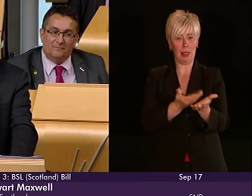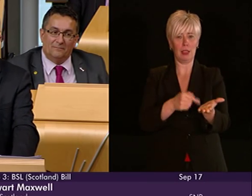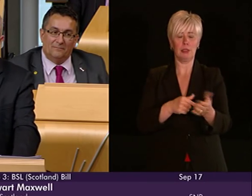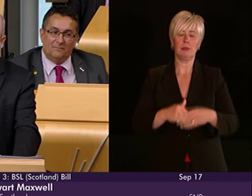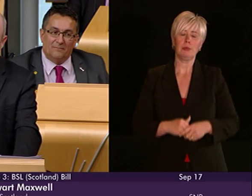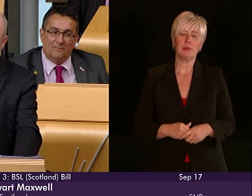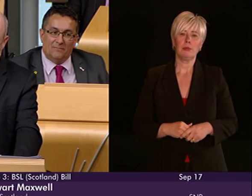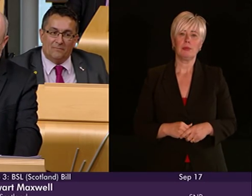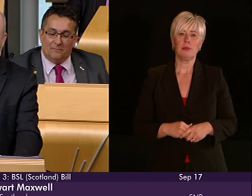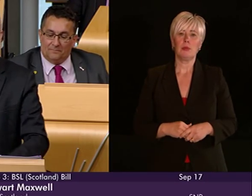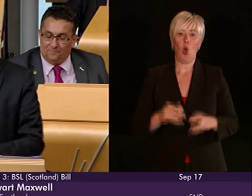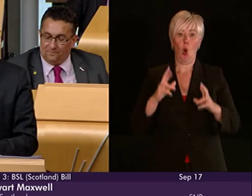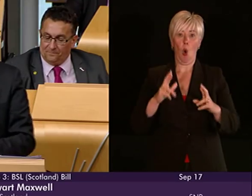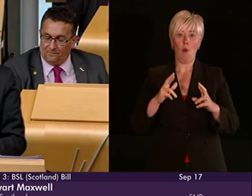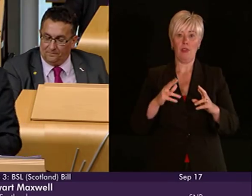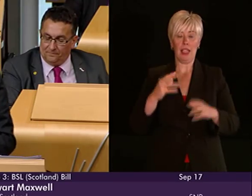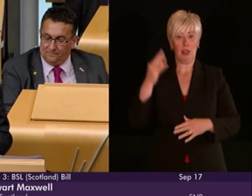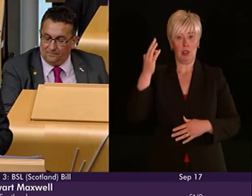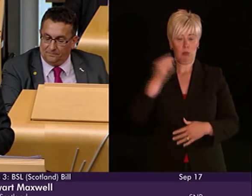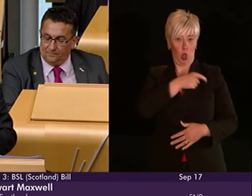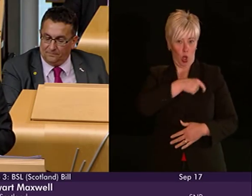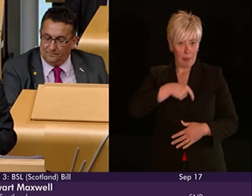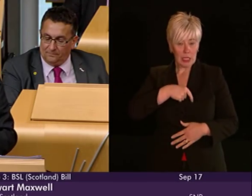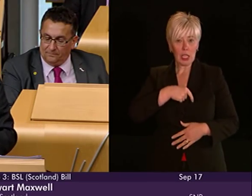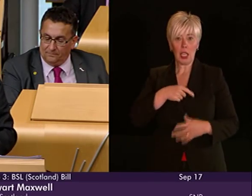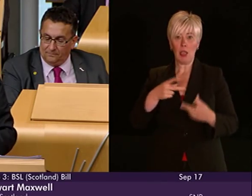I hope that the actions that the committee and indeed the Parliament took to ensure that